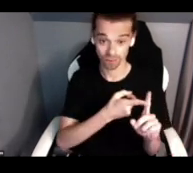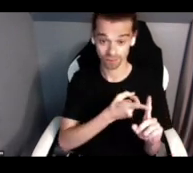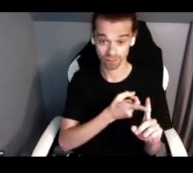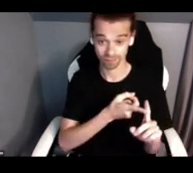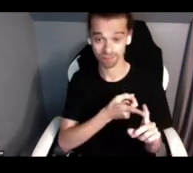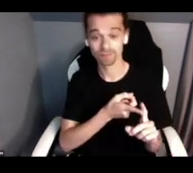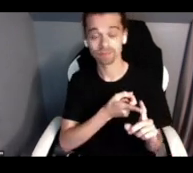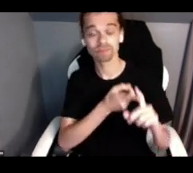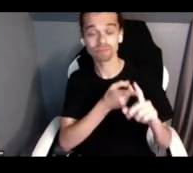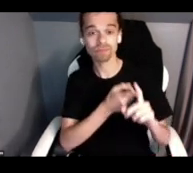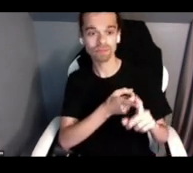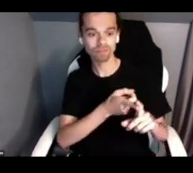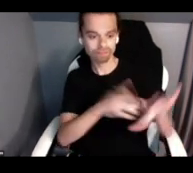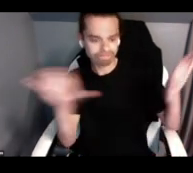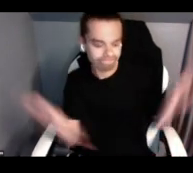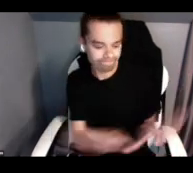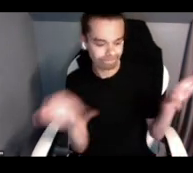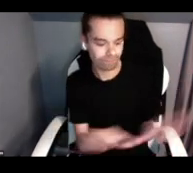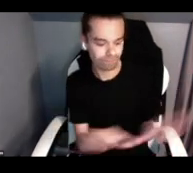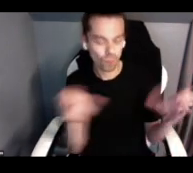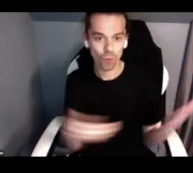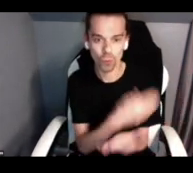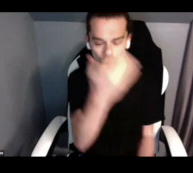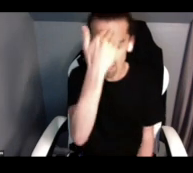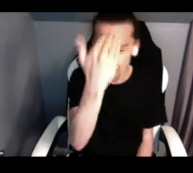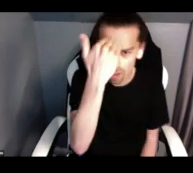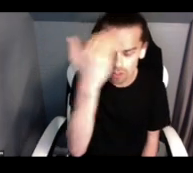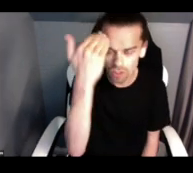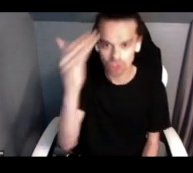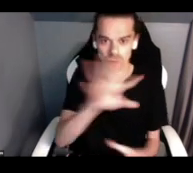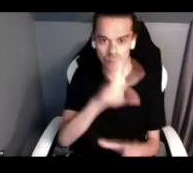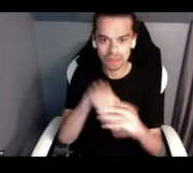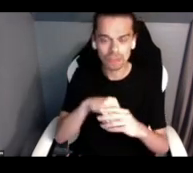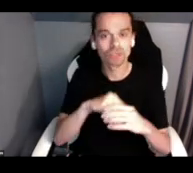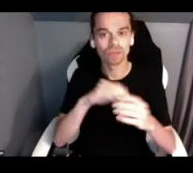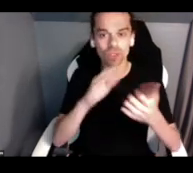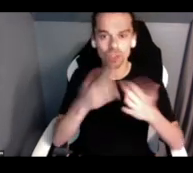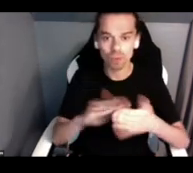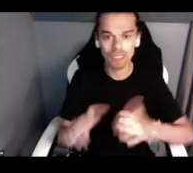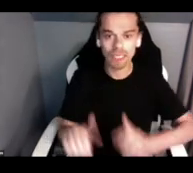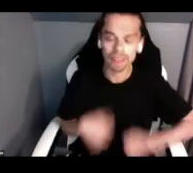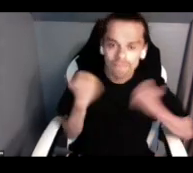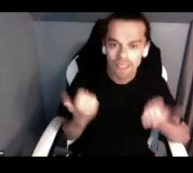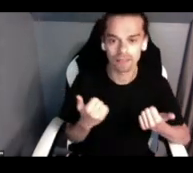detailed new knowledge about community living and participation disparities.